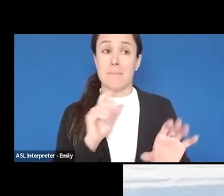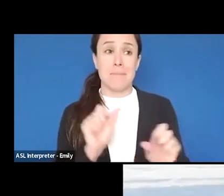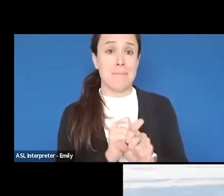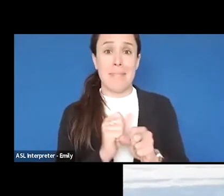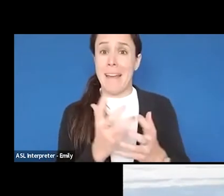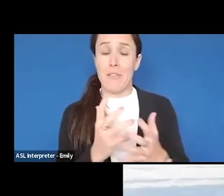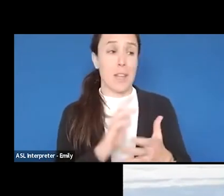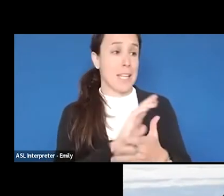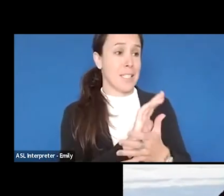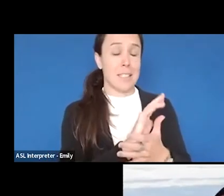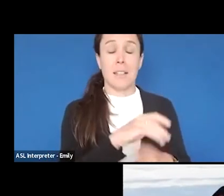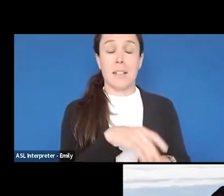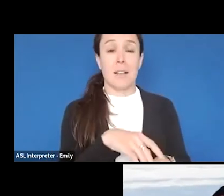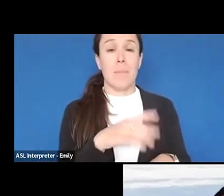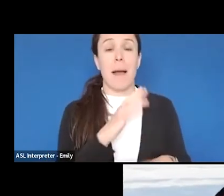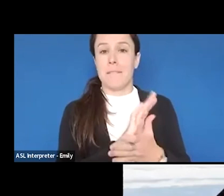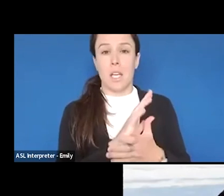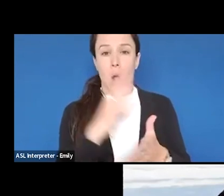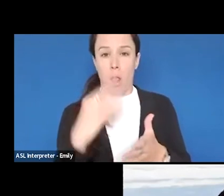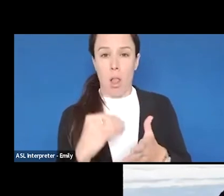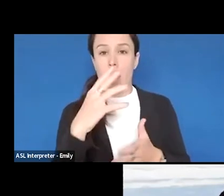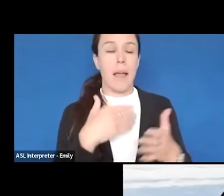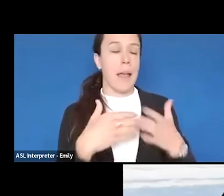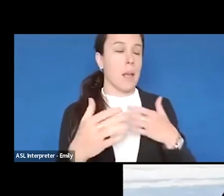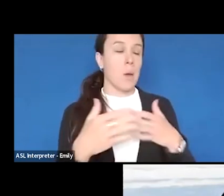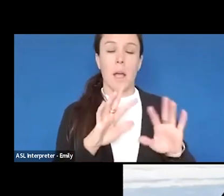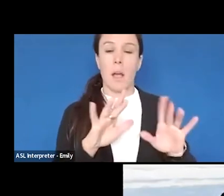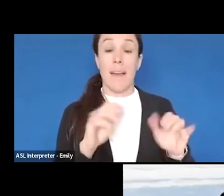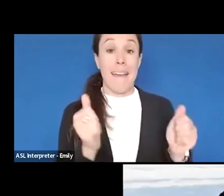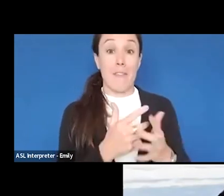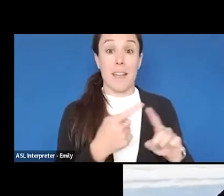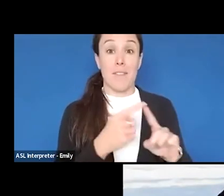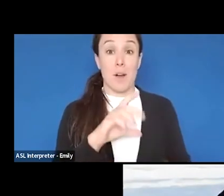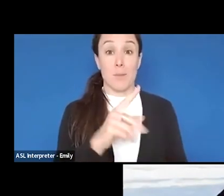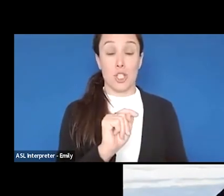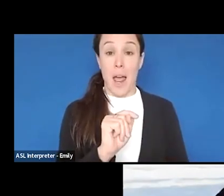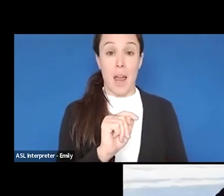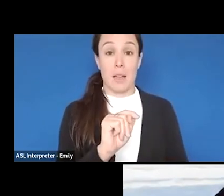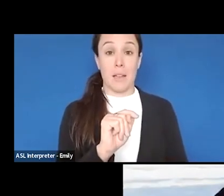everything that was in the QnA evaporated. This is a side effect of Zoom apparently